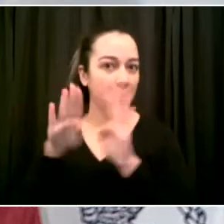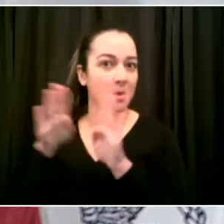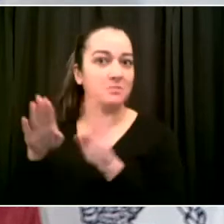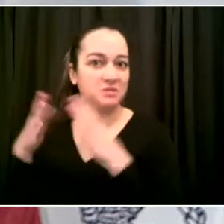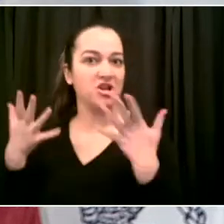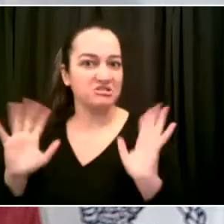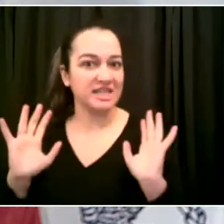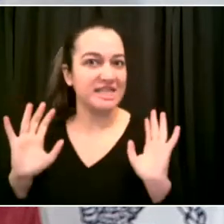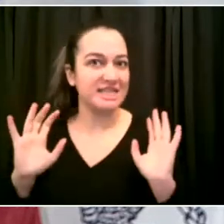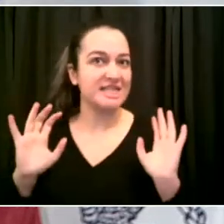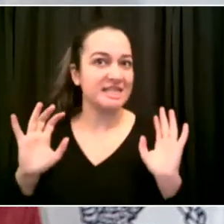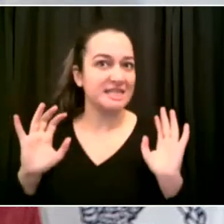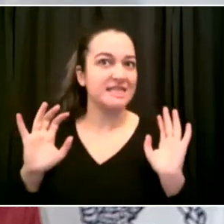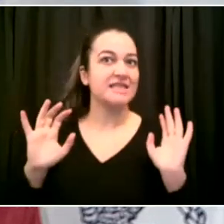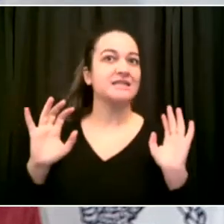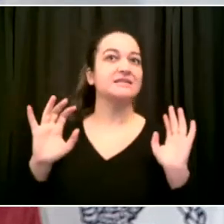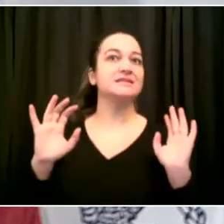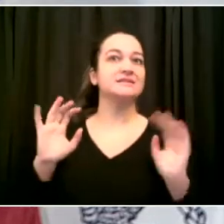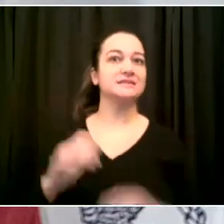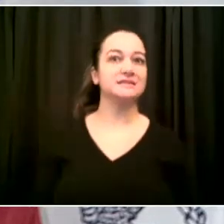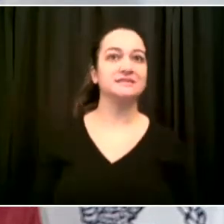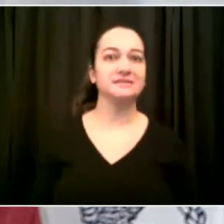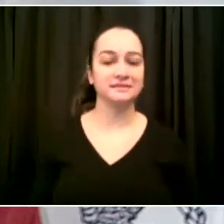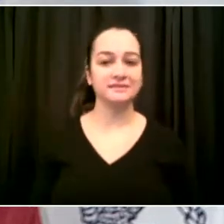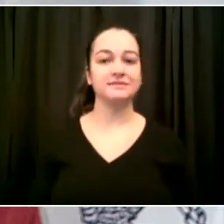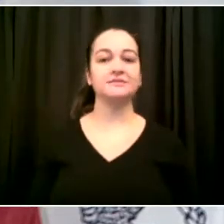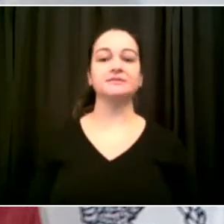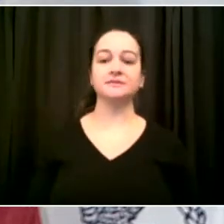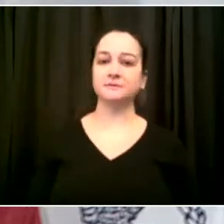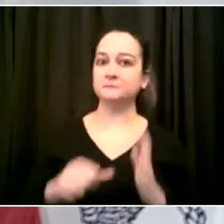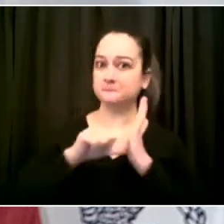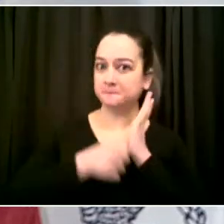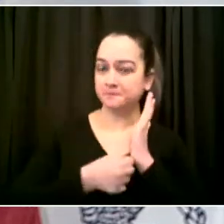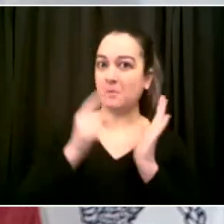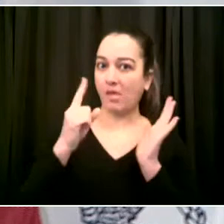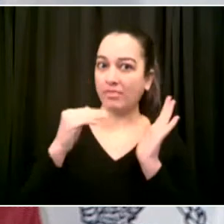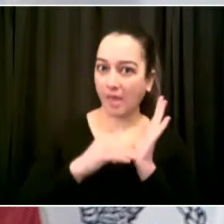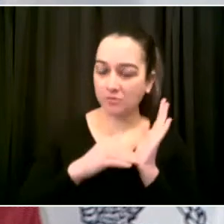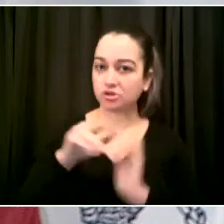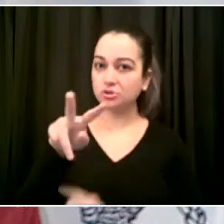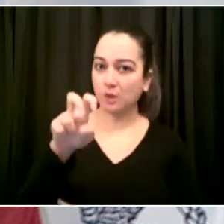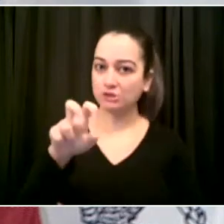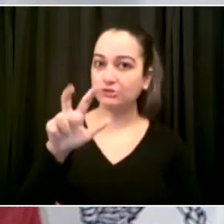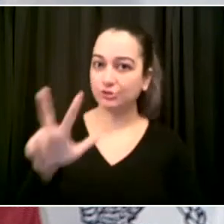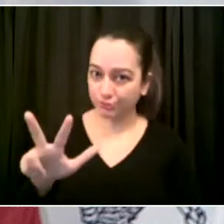SERVING OUR KIDS IN MOVING FORWARD. SCHOOLS OPEN